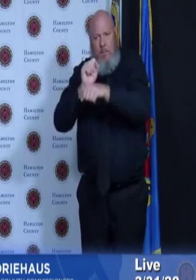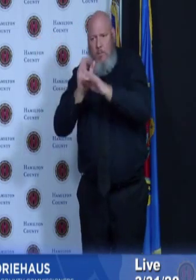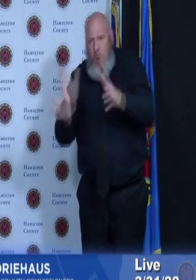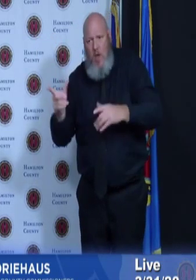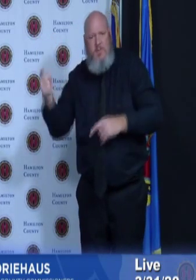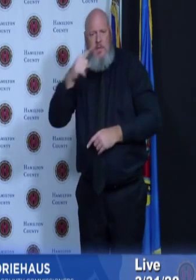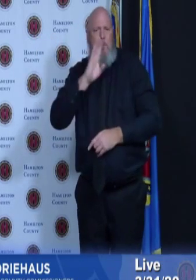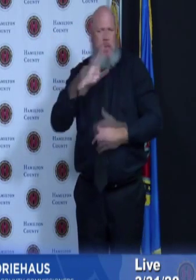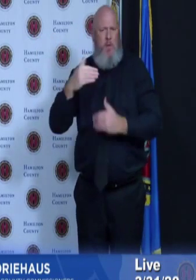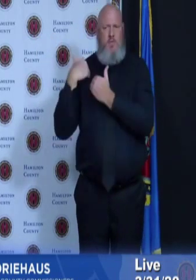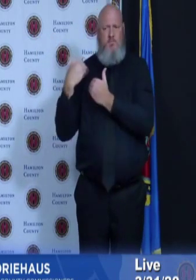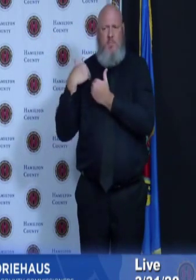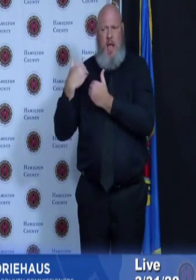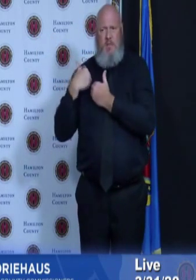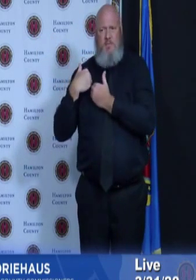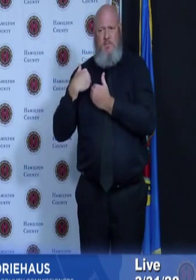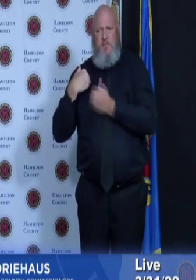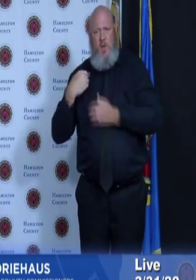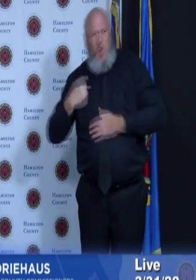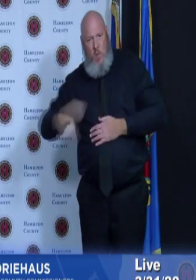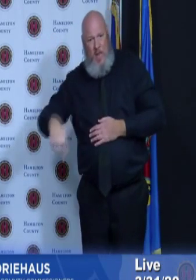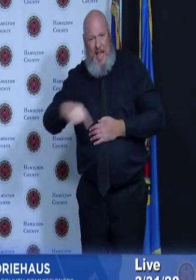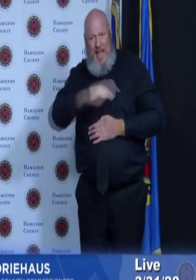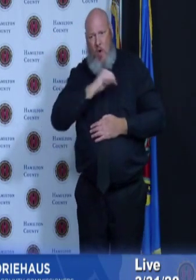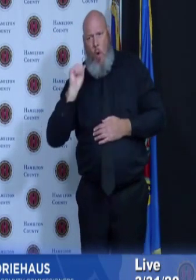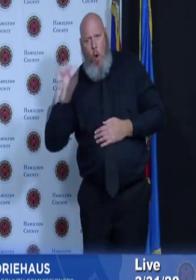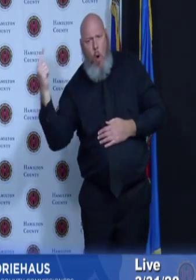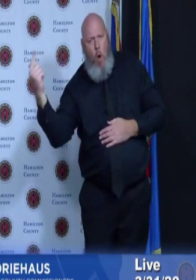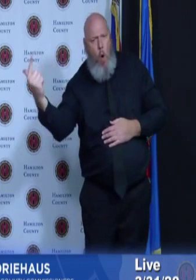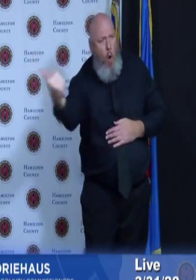the ones that need to keep our distance we are the ones that need to keep